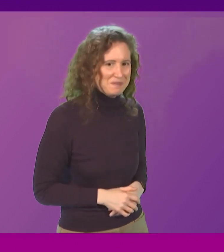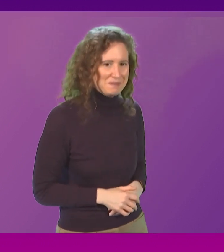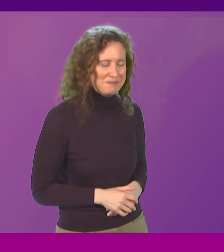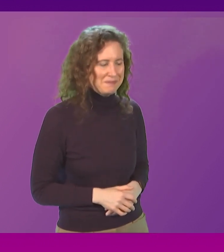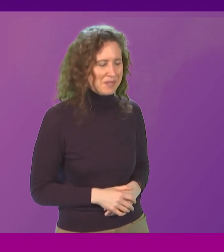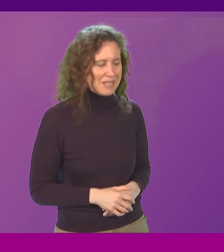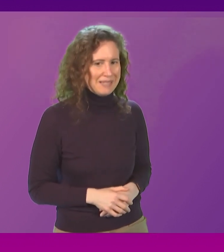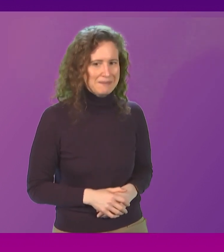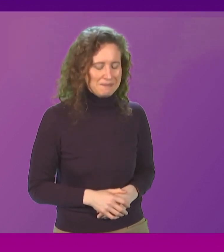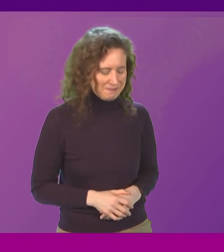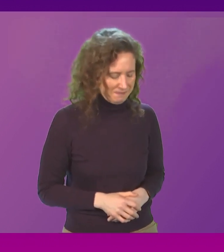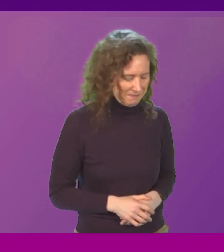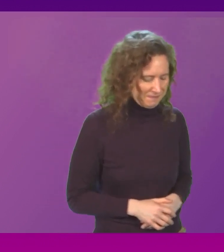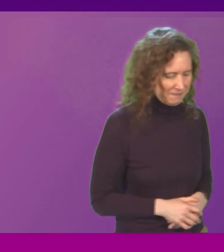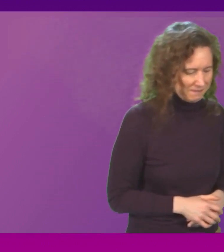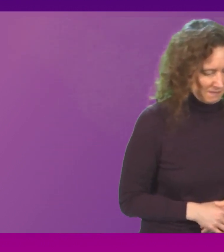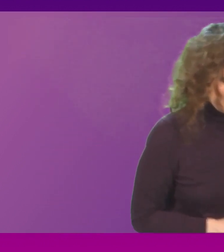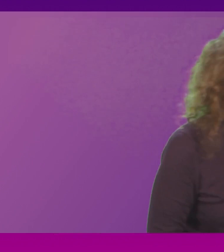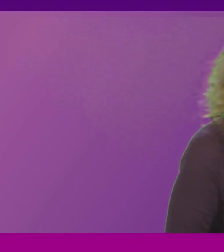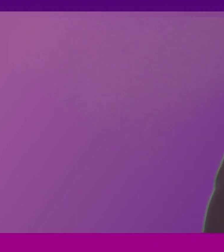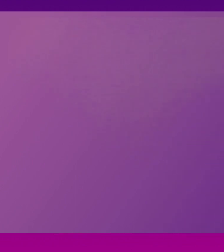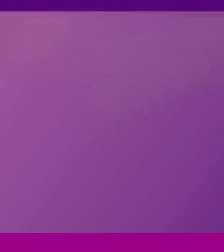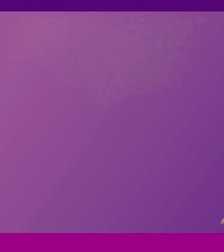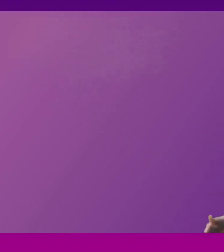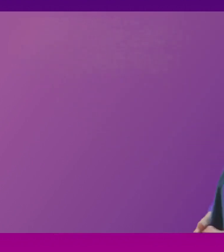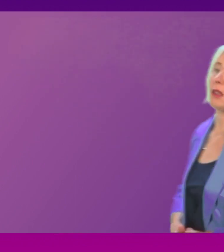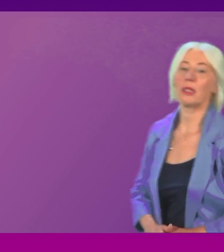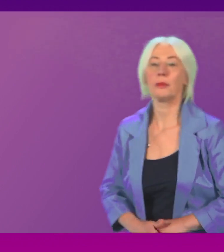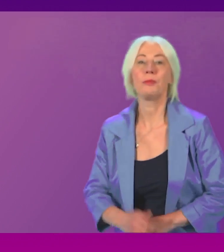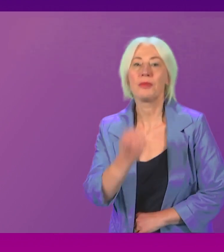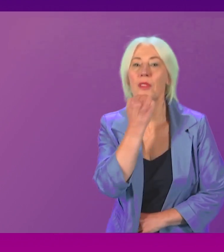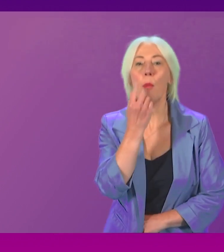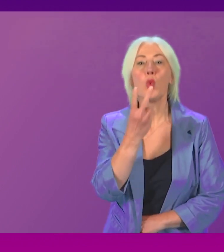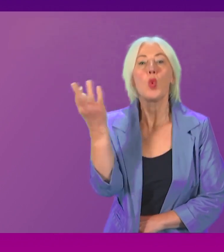question time.